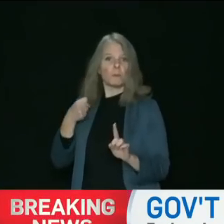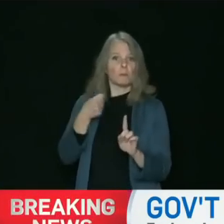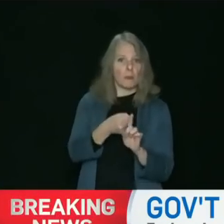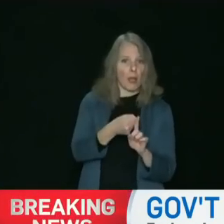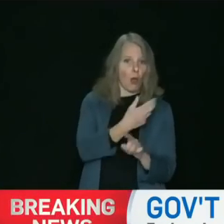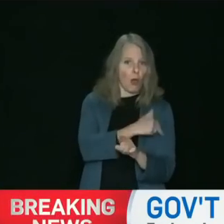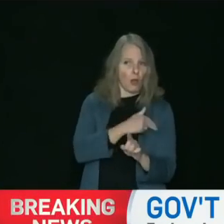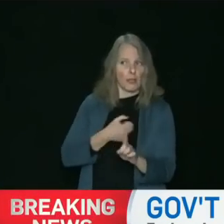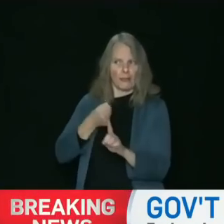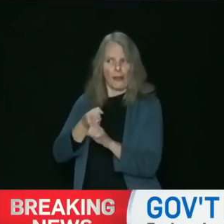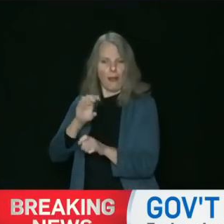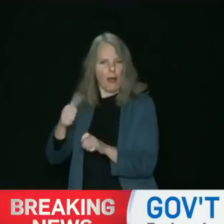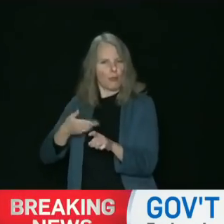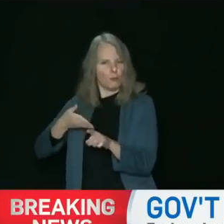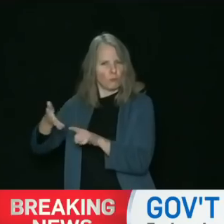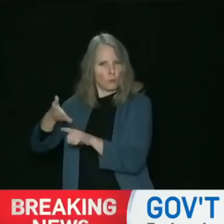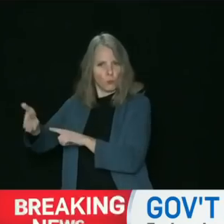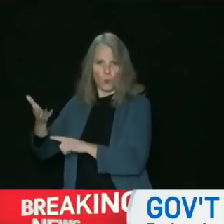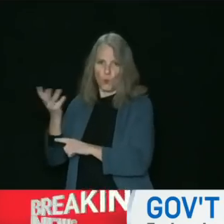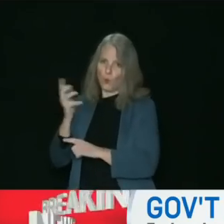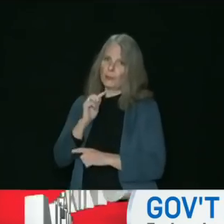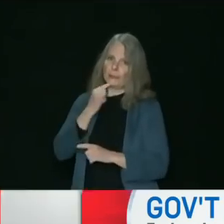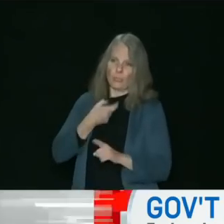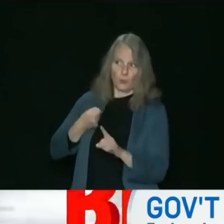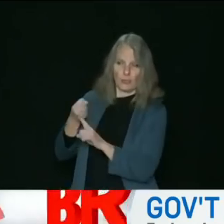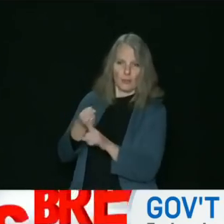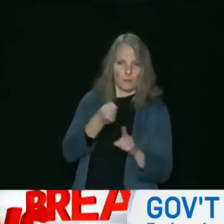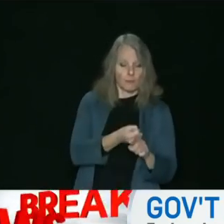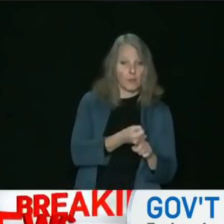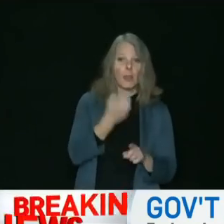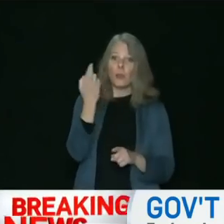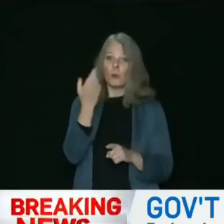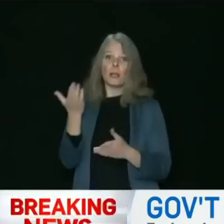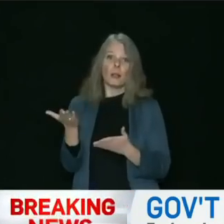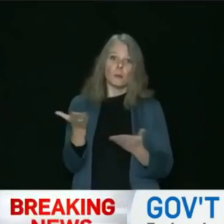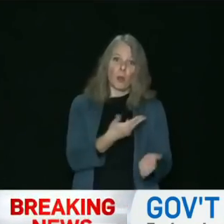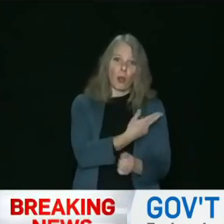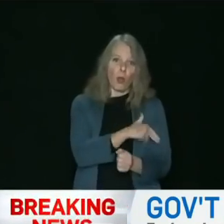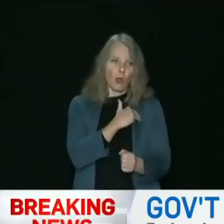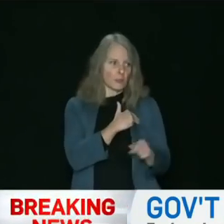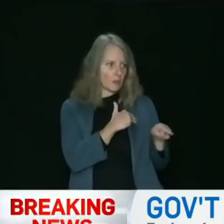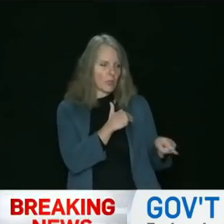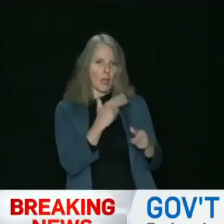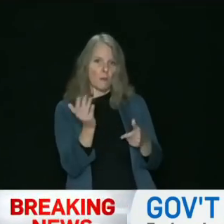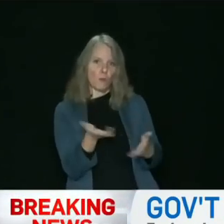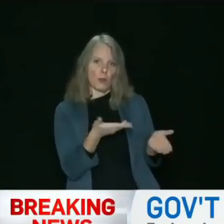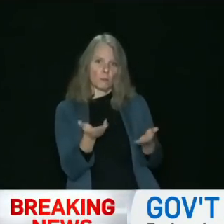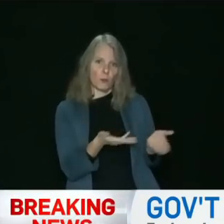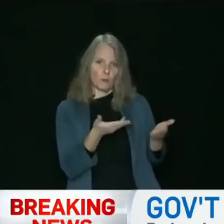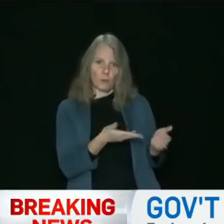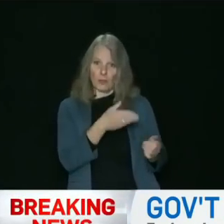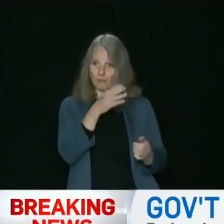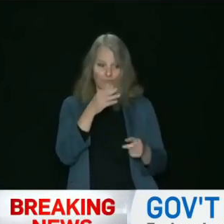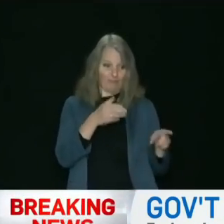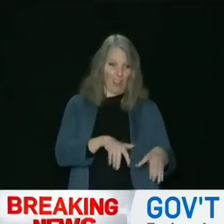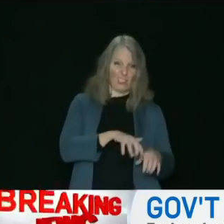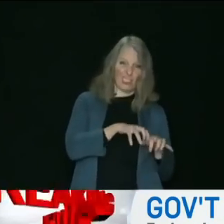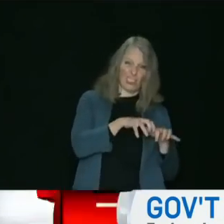DISEASES STILL HAPPEN WITH OMICRON, AND THE REPERCUSSIONS ON THE HEALTH SYSTEM AND OTHER